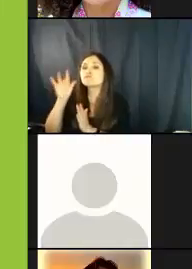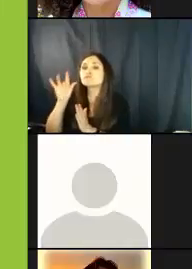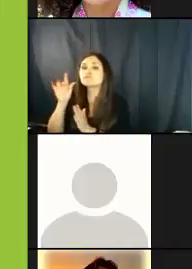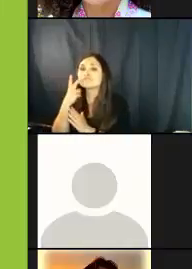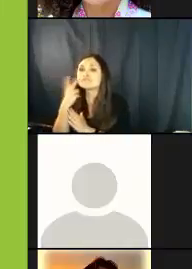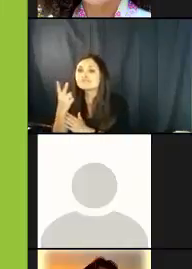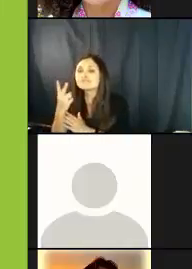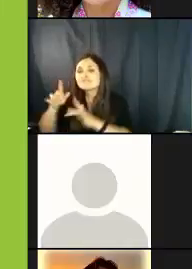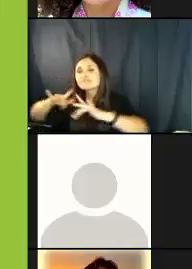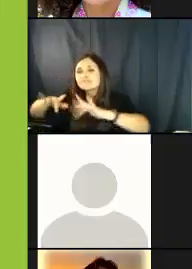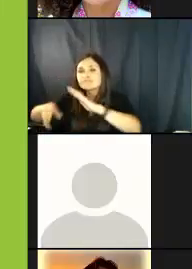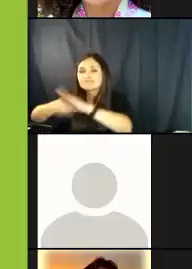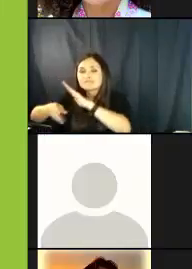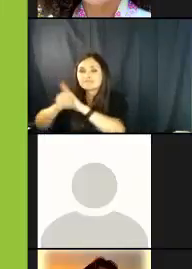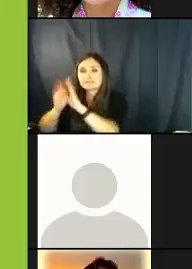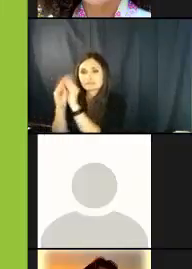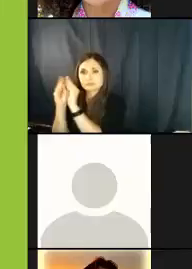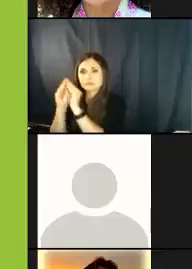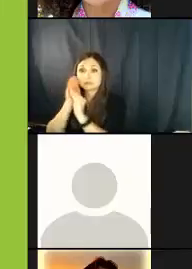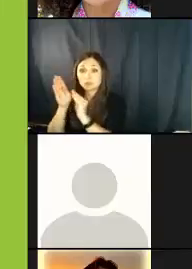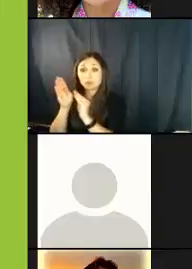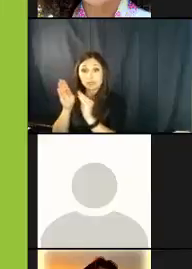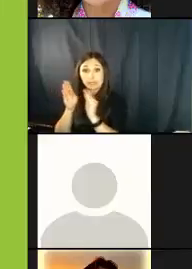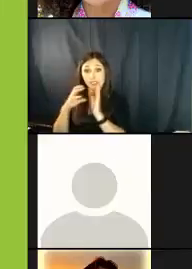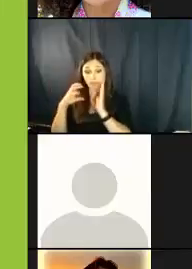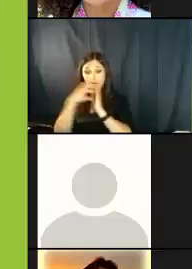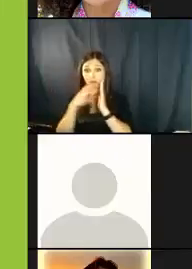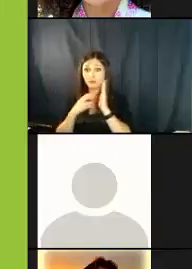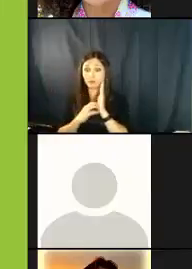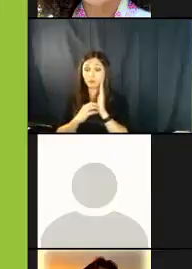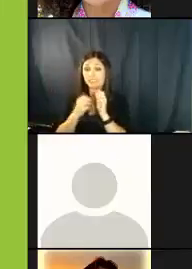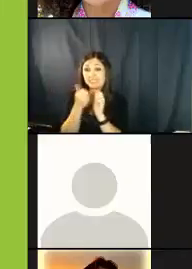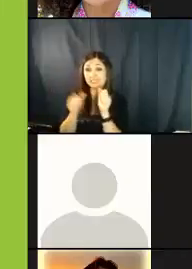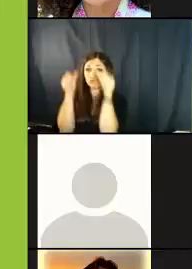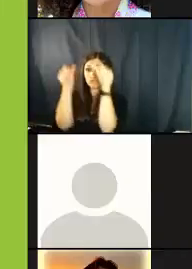Additionally there will be transcripts of each session posted there as well.